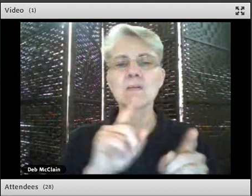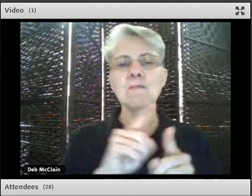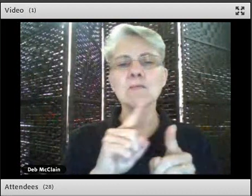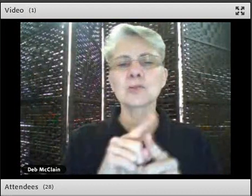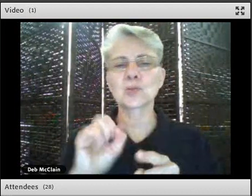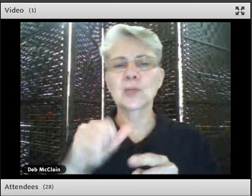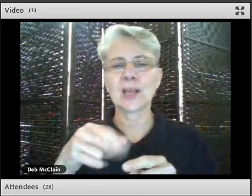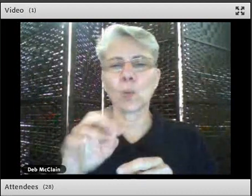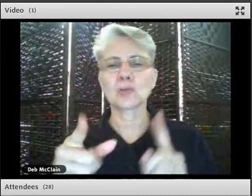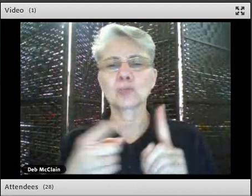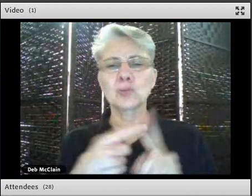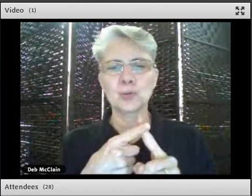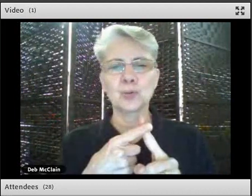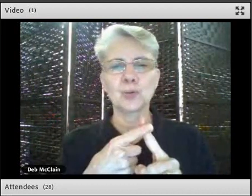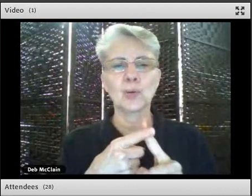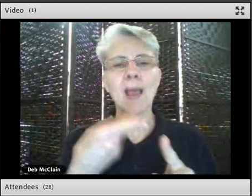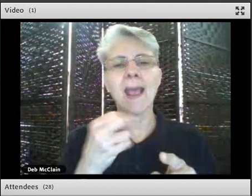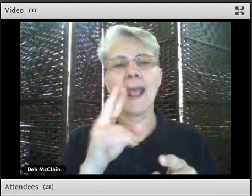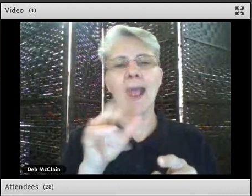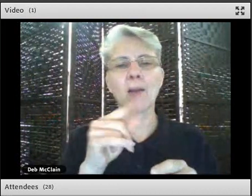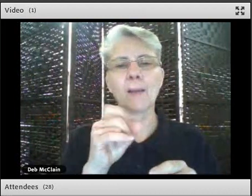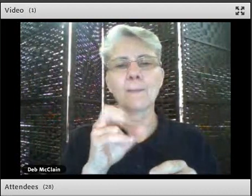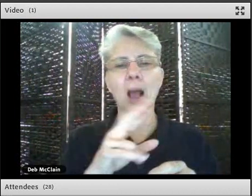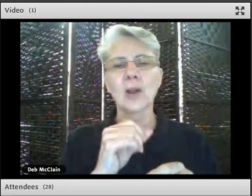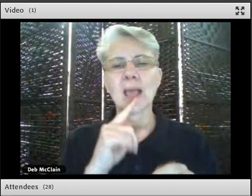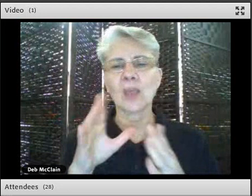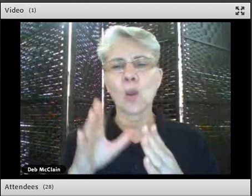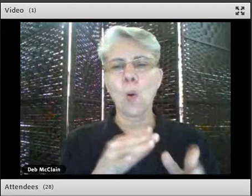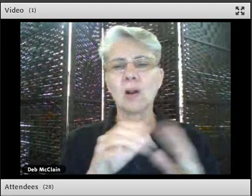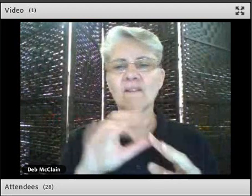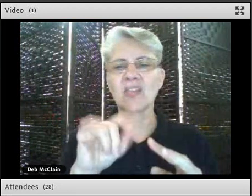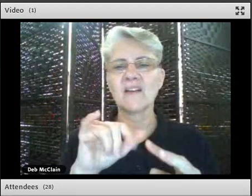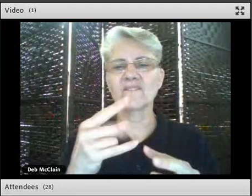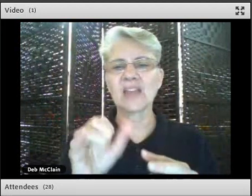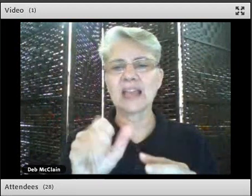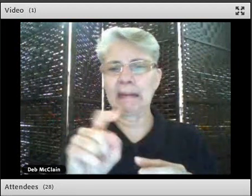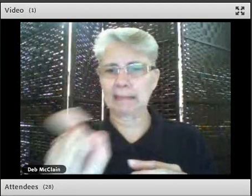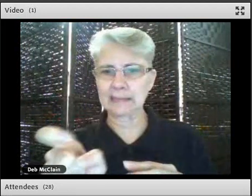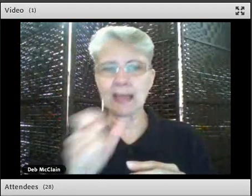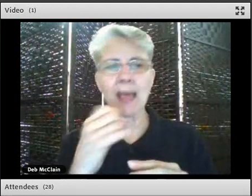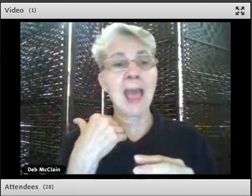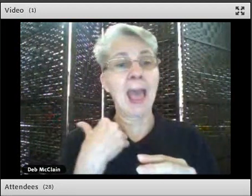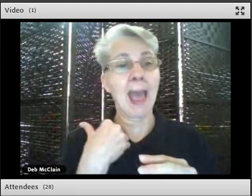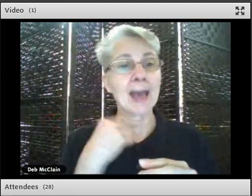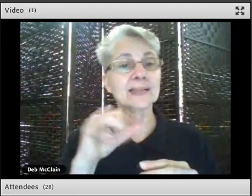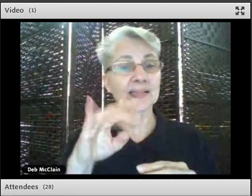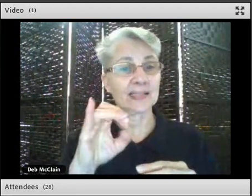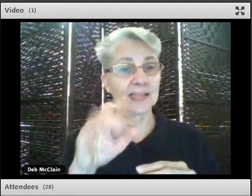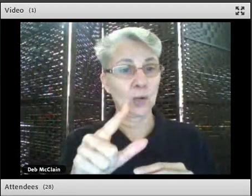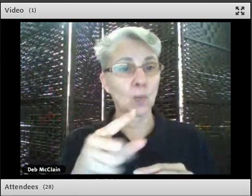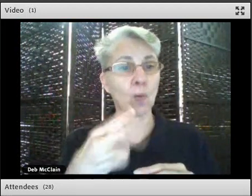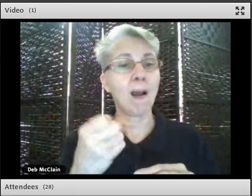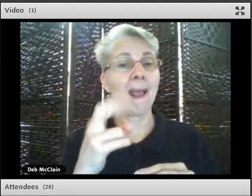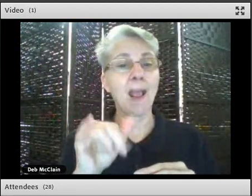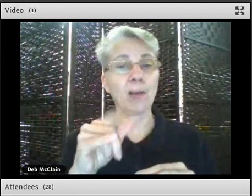"Harry Potter and Deathly Hallows." "And the Deathly Hallows." I think I missed a word in that title. My apologies.